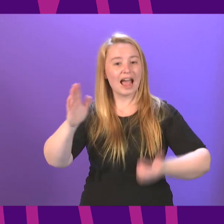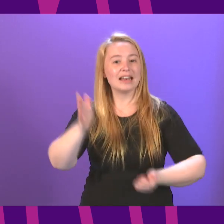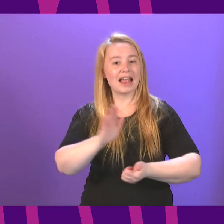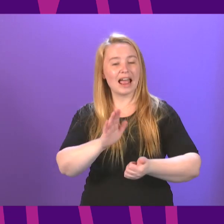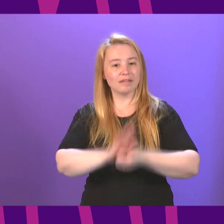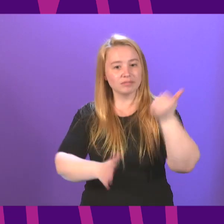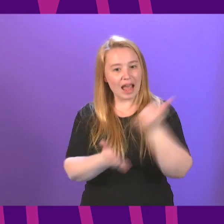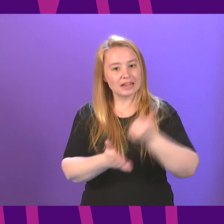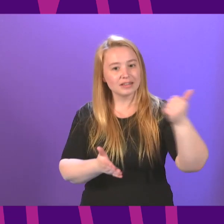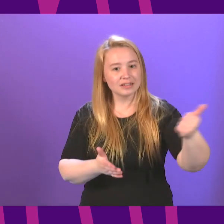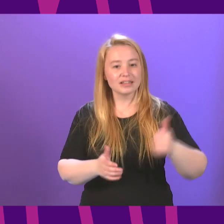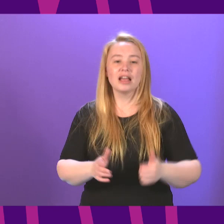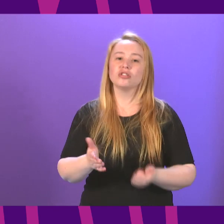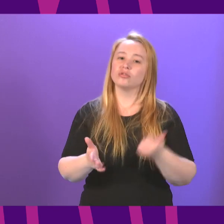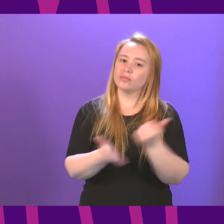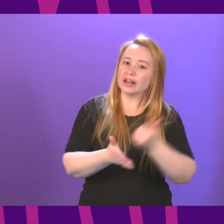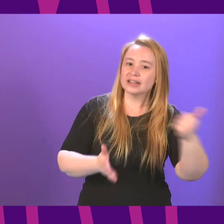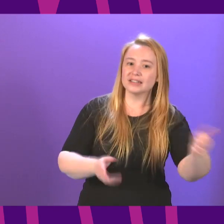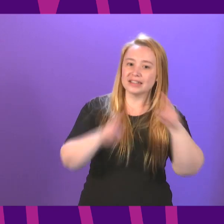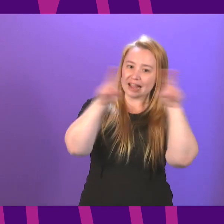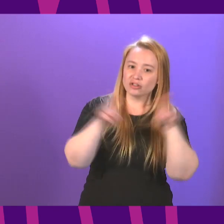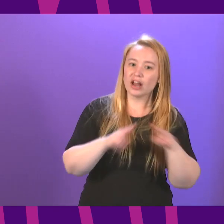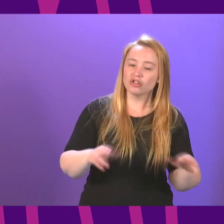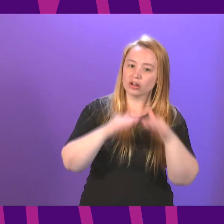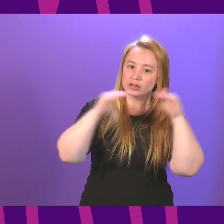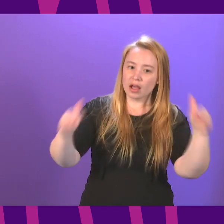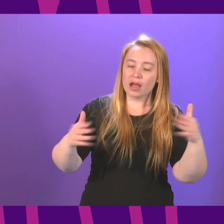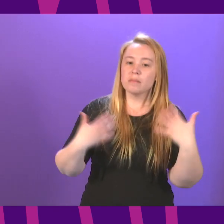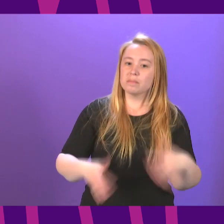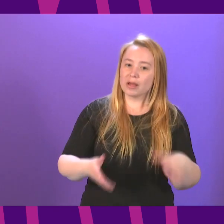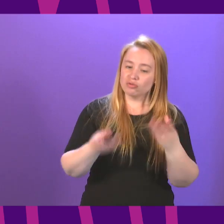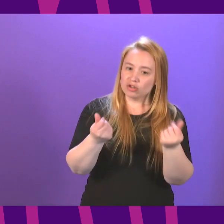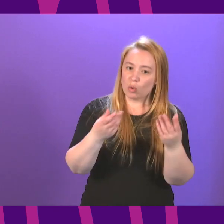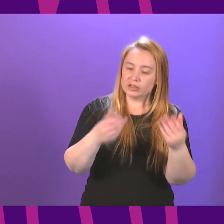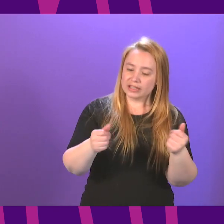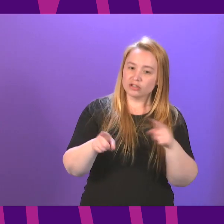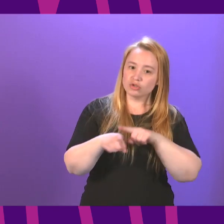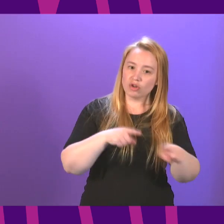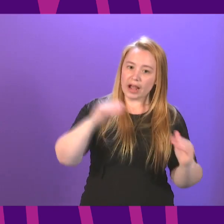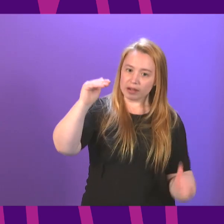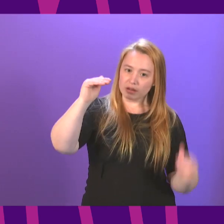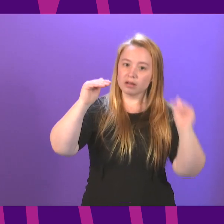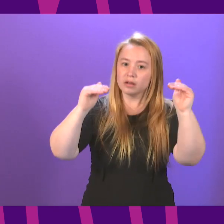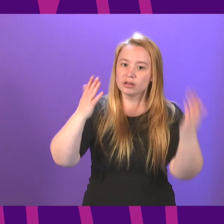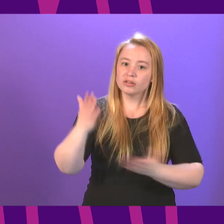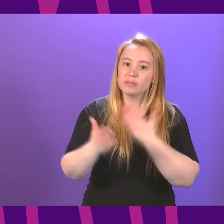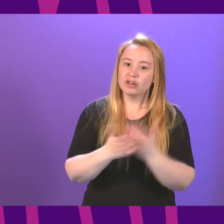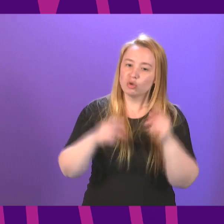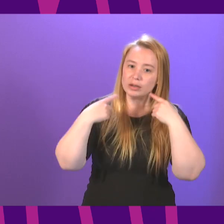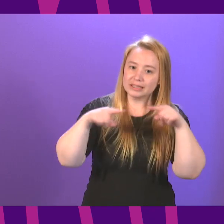an excellent standing internationally. It is investing effort and resources to narrow attainment gaps, working with and strengthening the teaching profession”.